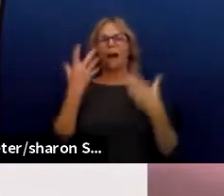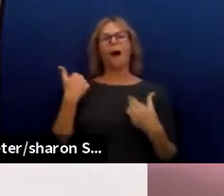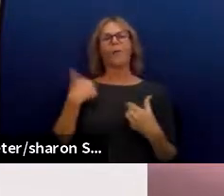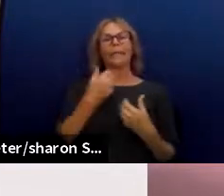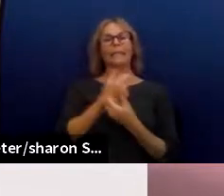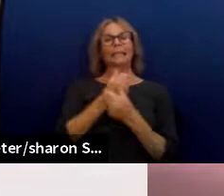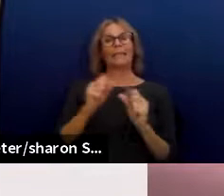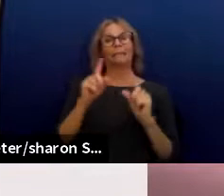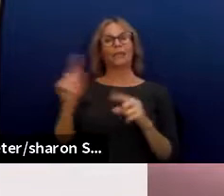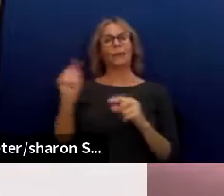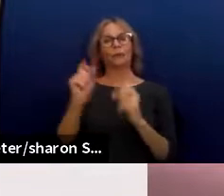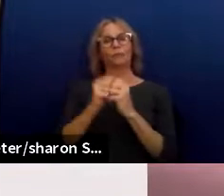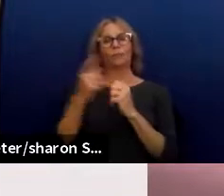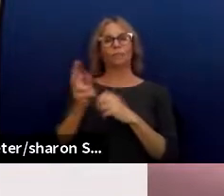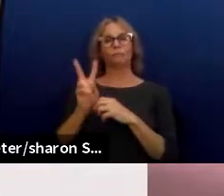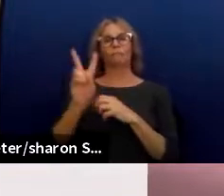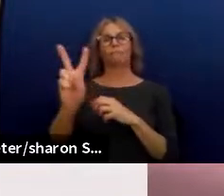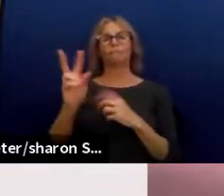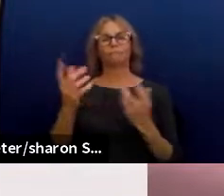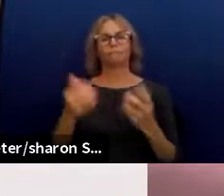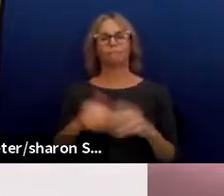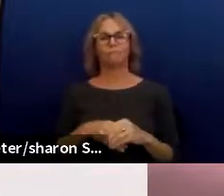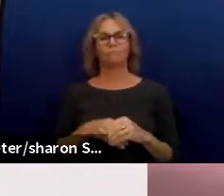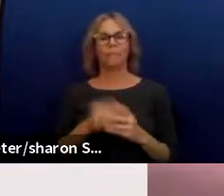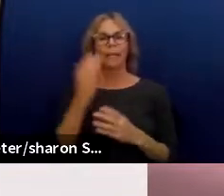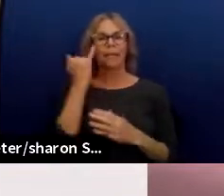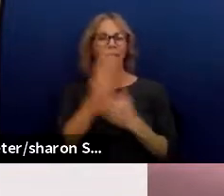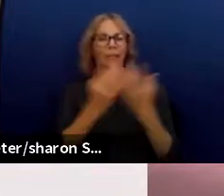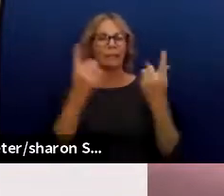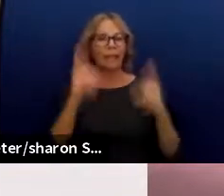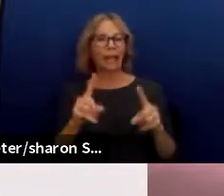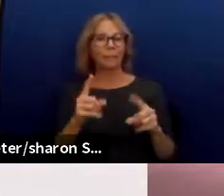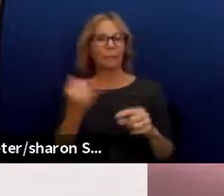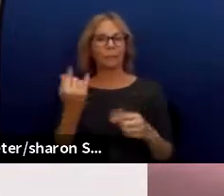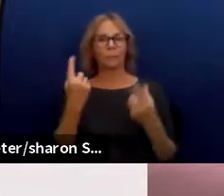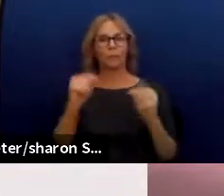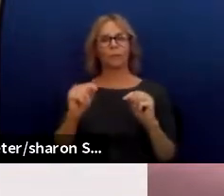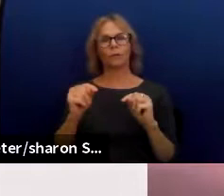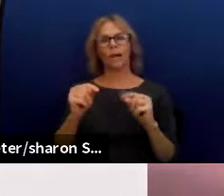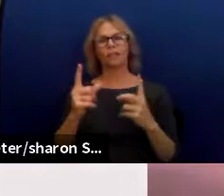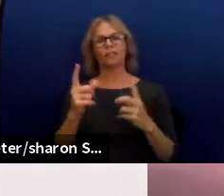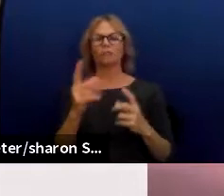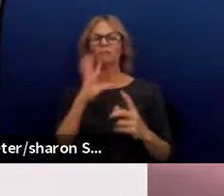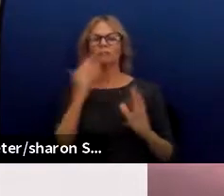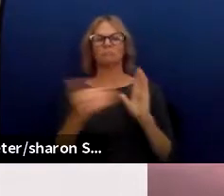the restroom with. And, if something happens if someone tries to you know, speak out against us or you know, otherwise harassed